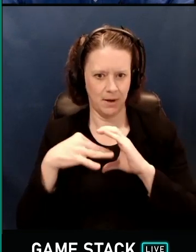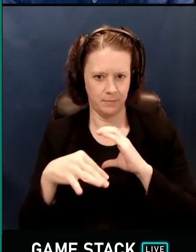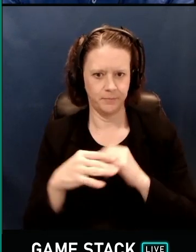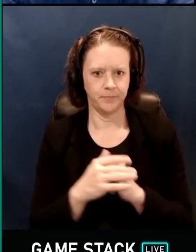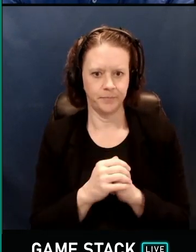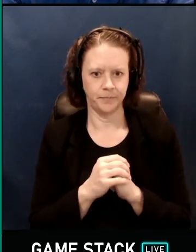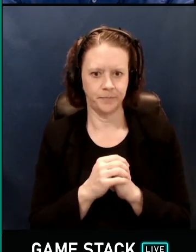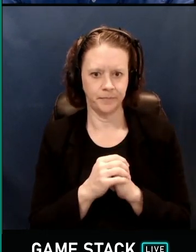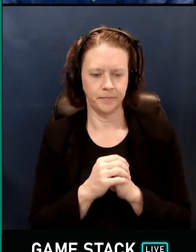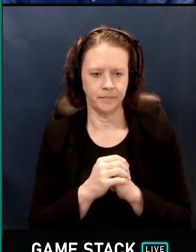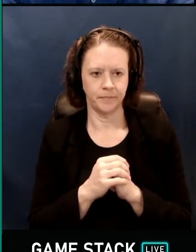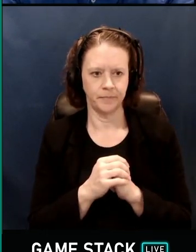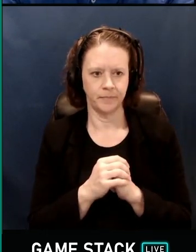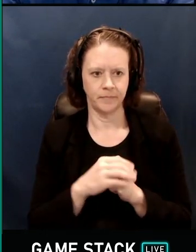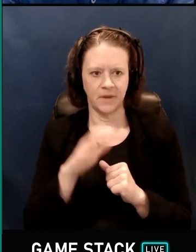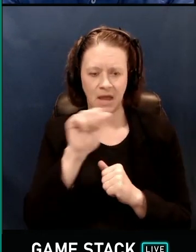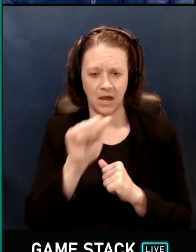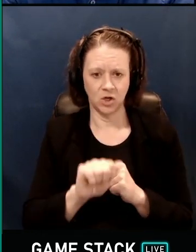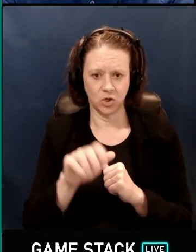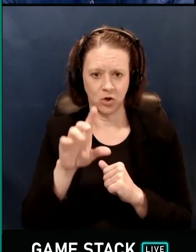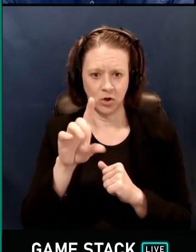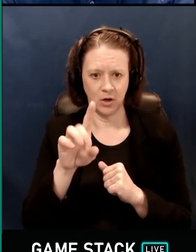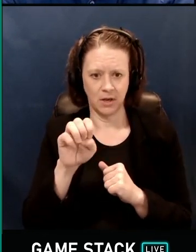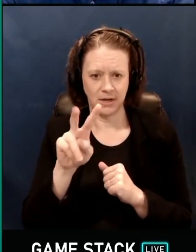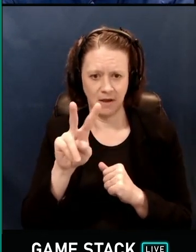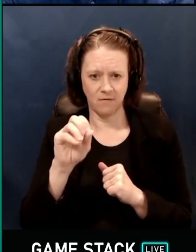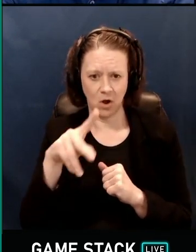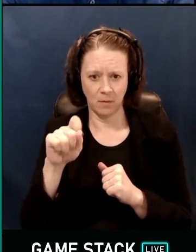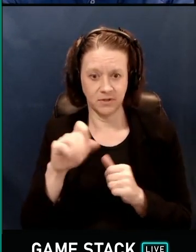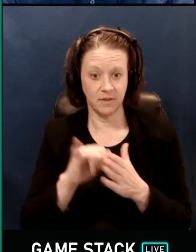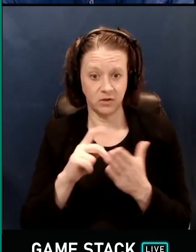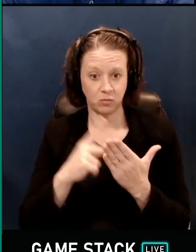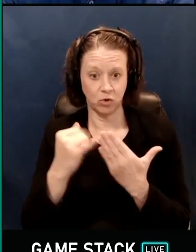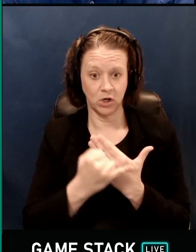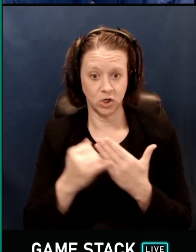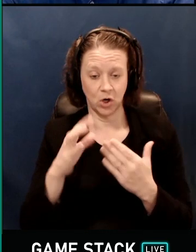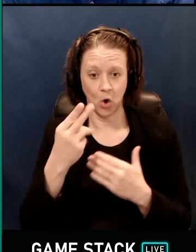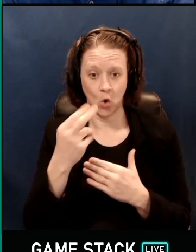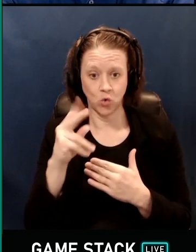Azure DevOps is a project hosting service of Microsoft.